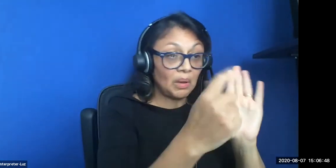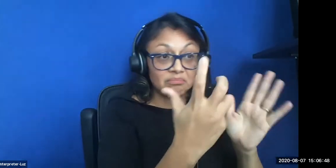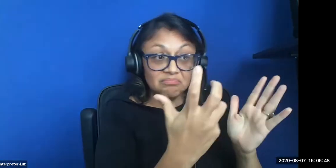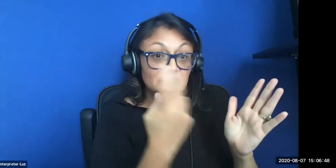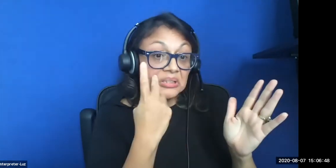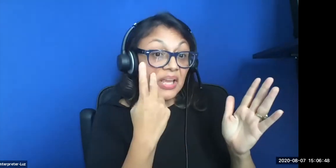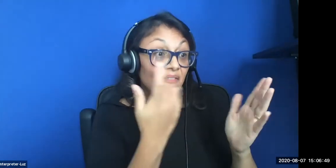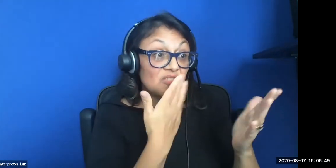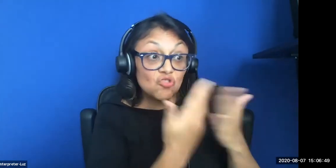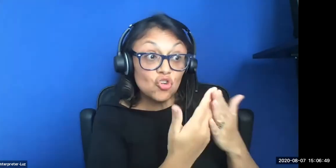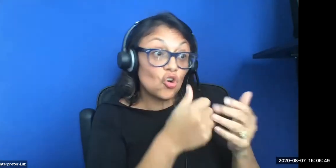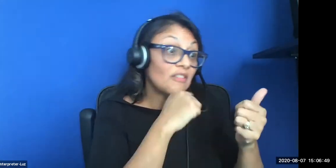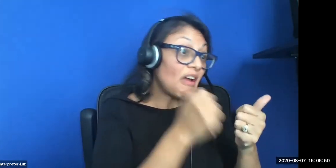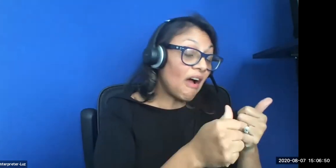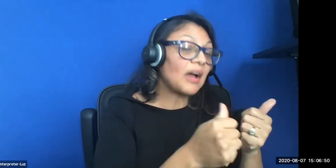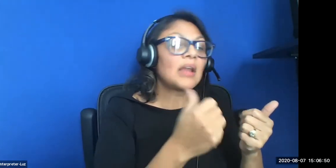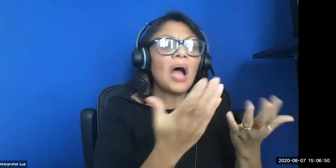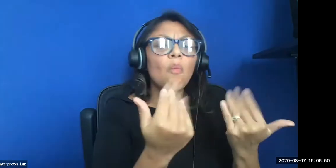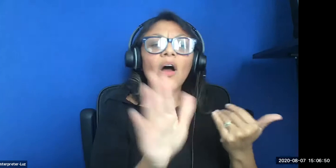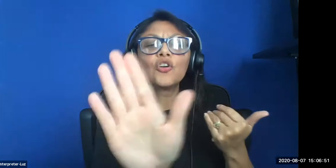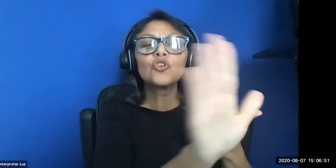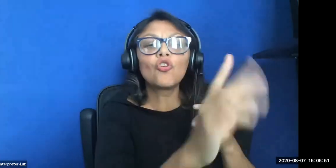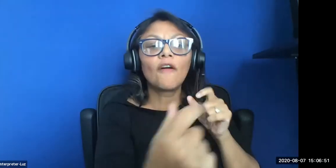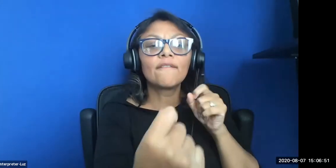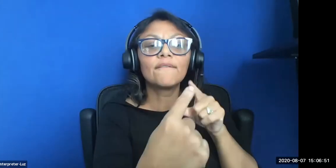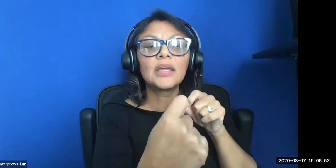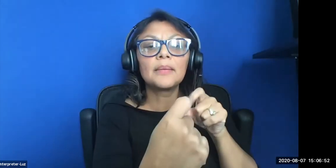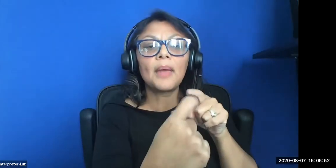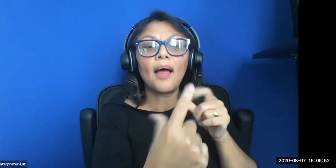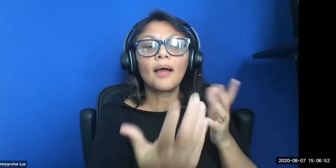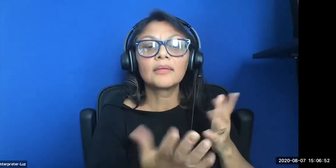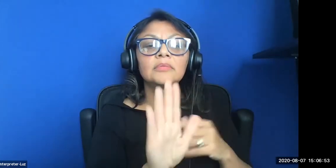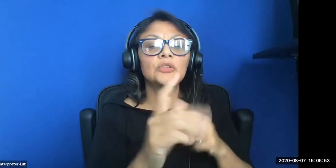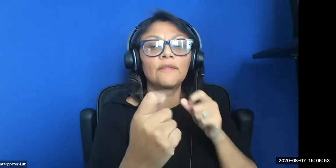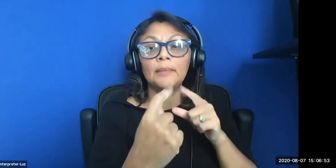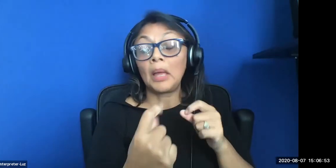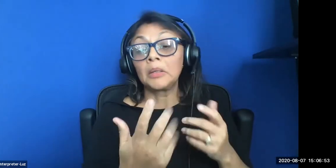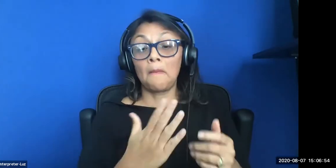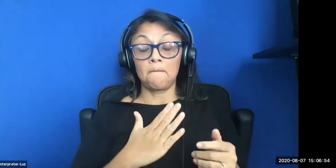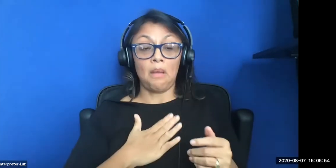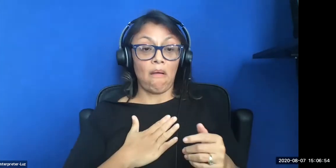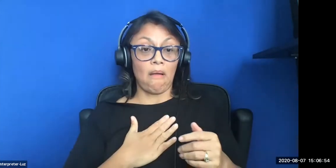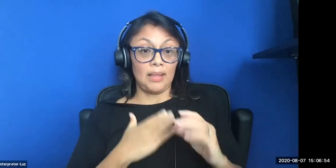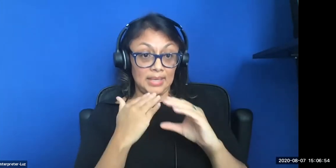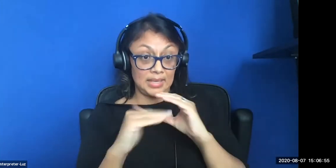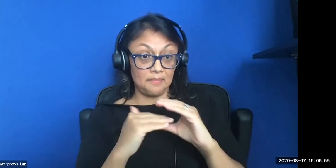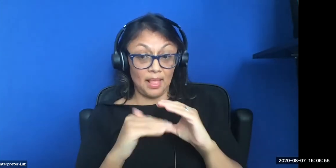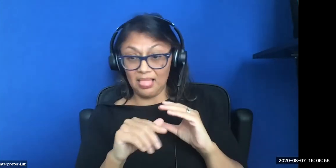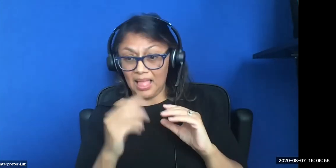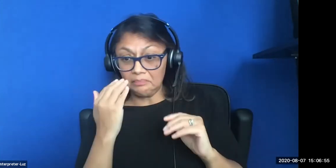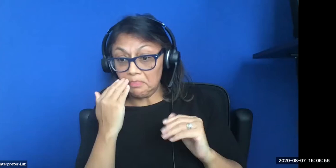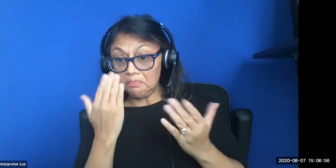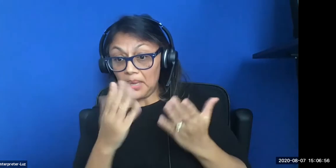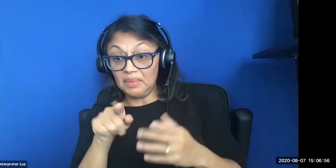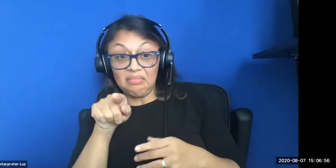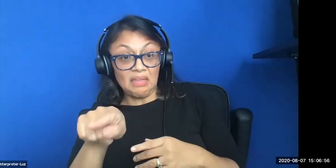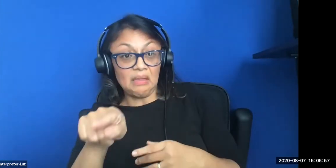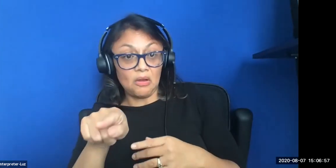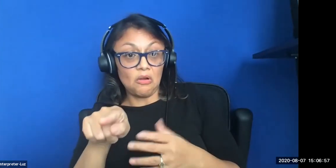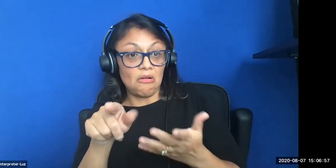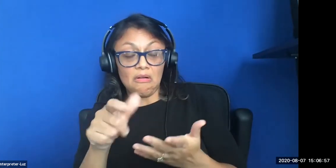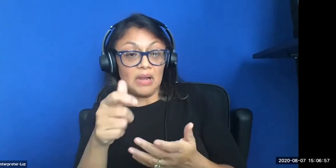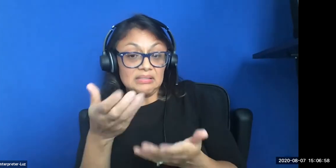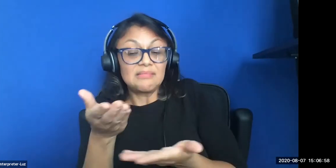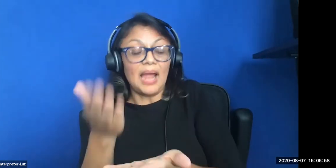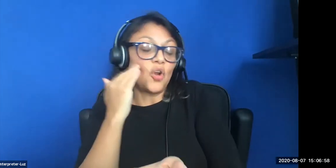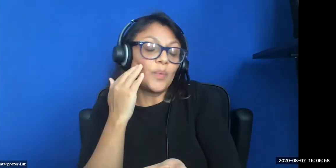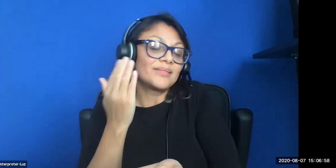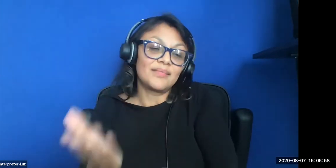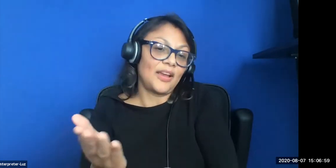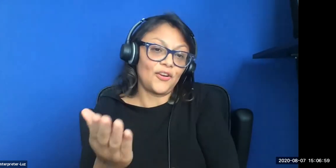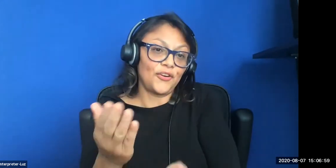Channelle Charest: Yeah, so we'd love to get any of your feedback from those items. I think my, my personal email is also somewhere in the mix. You feel free to reach out to me anytime as well clearly stuck in this box.